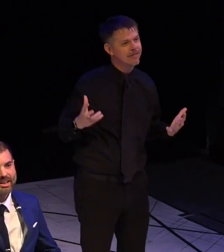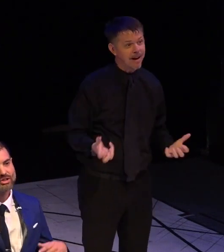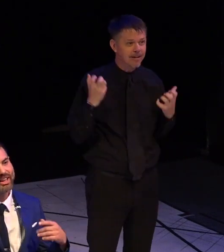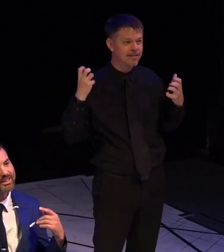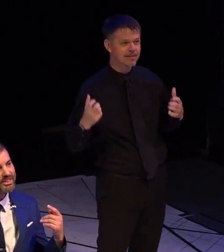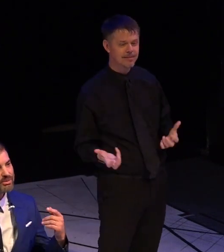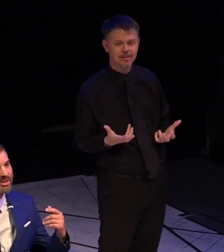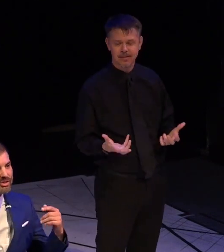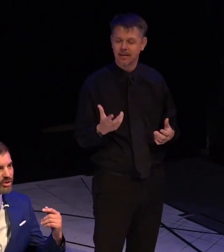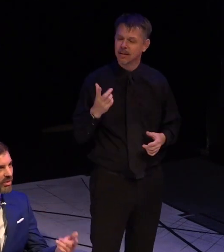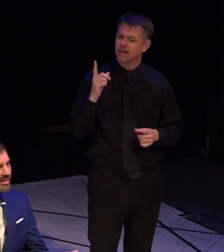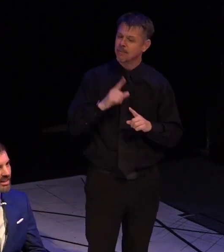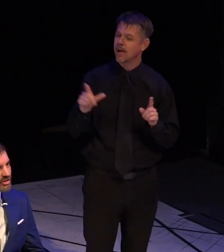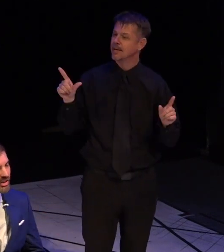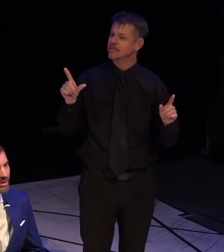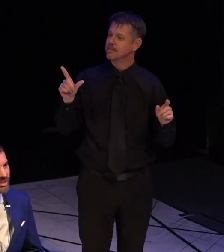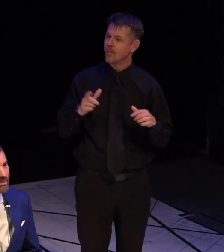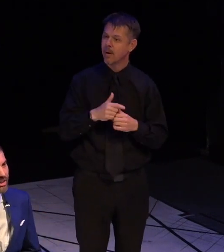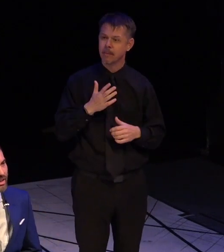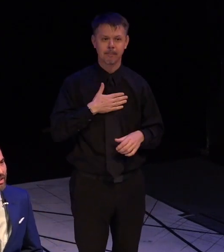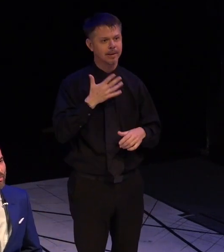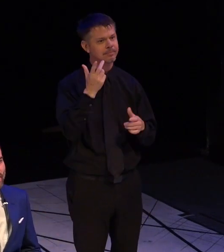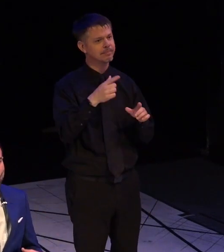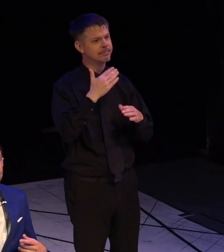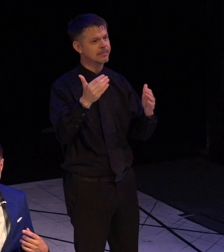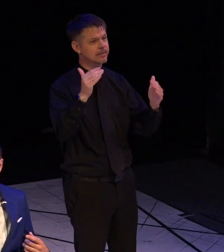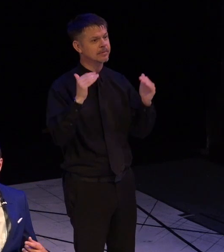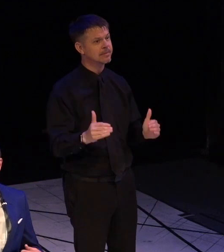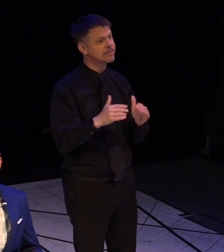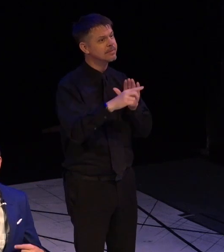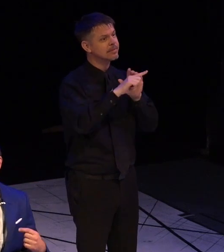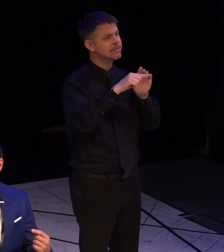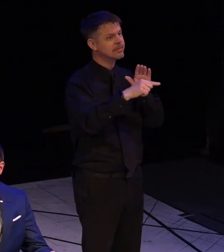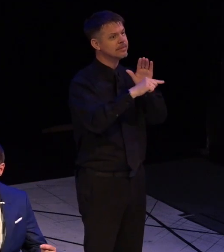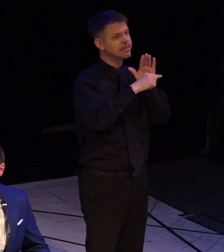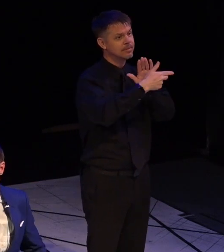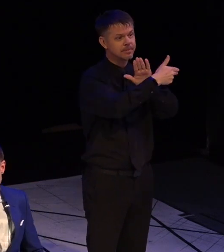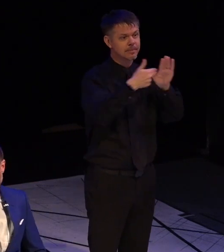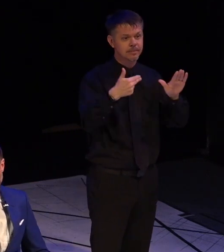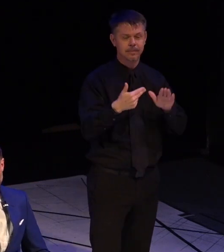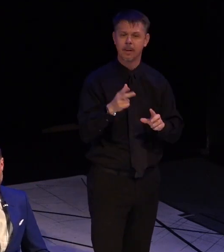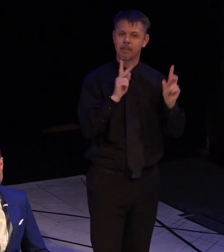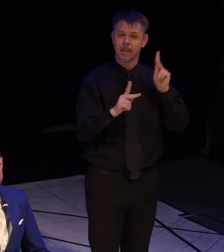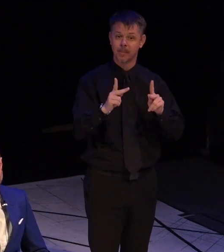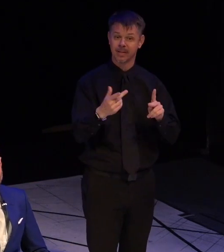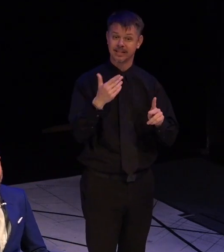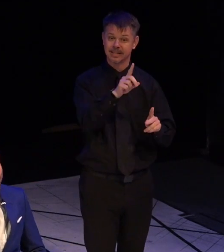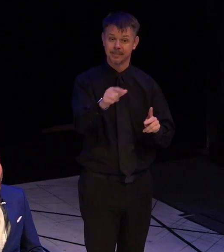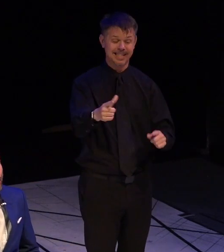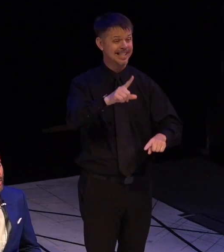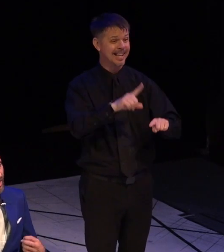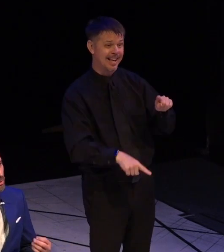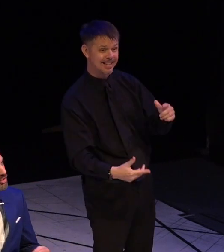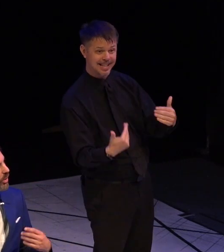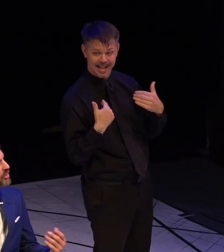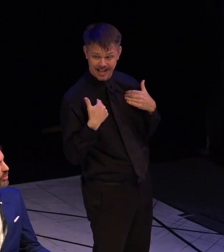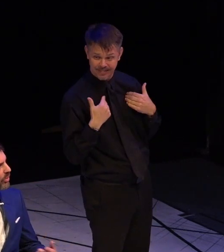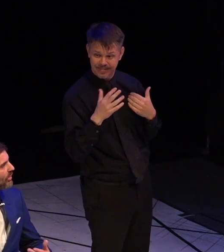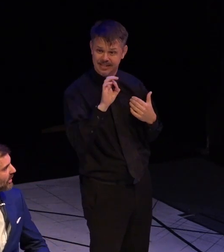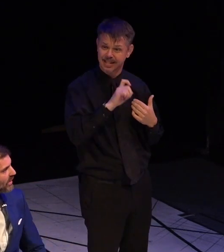And so, that leads me into my next stereotype, that people with disabilities can't have sex. This label's always thrown around